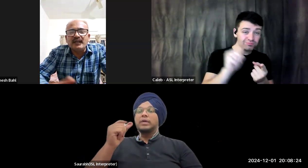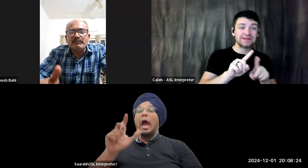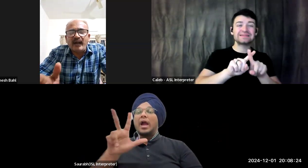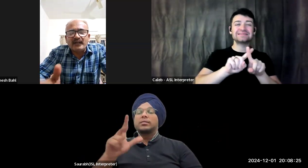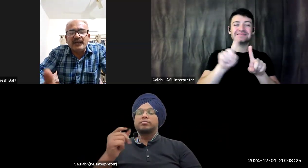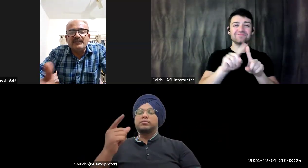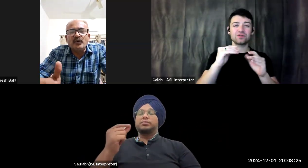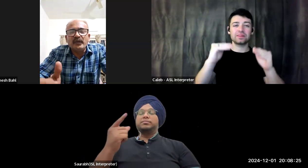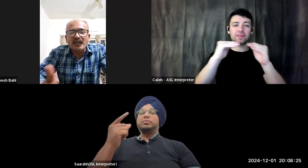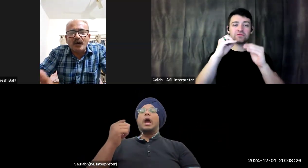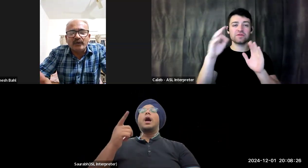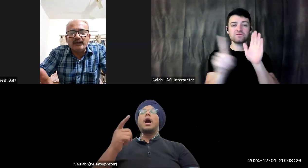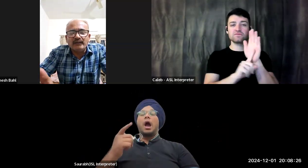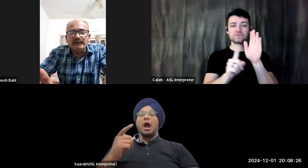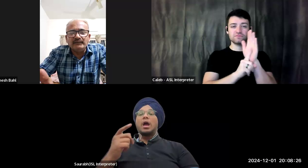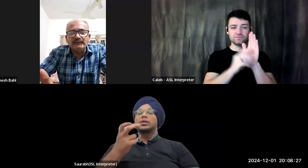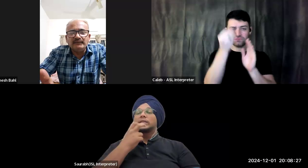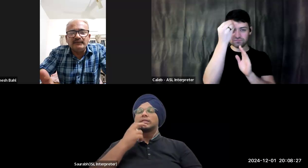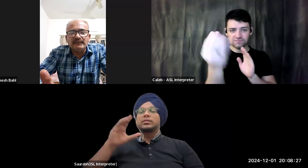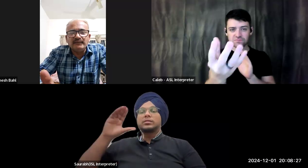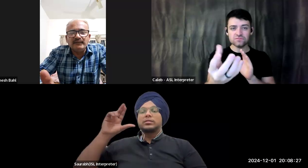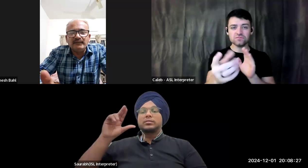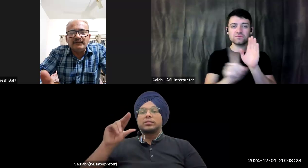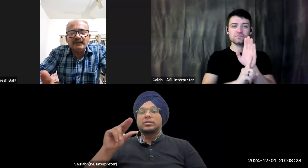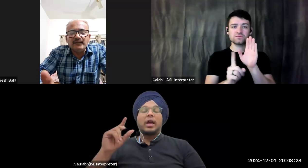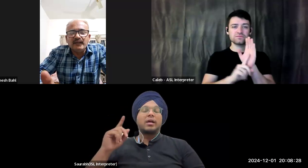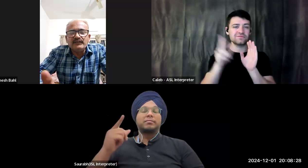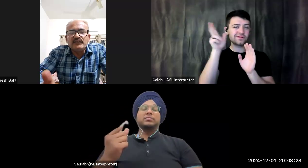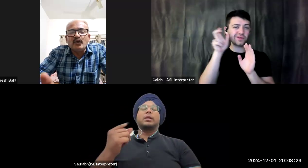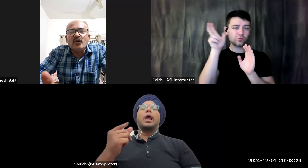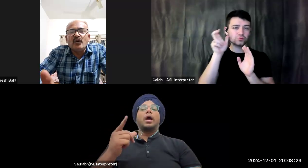that battery is going down.